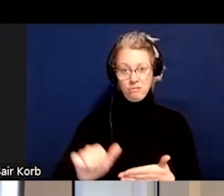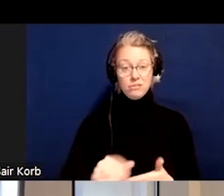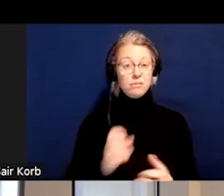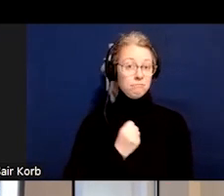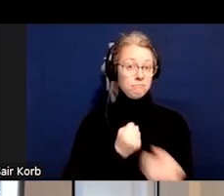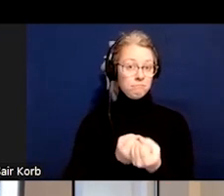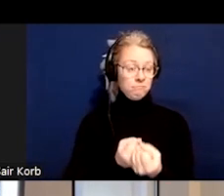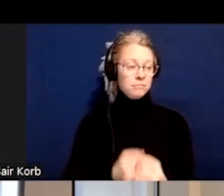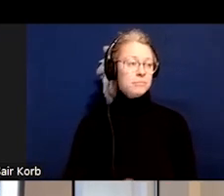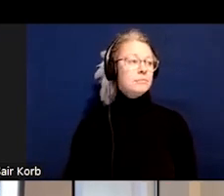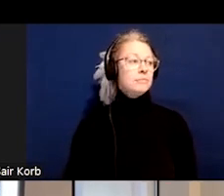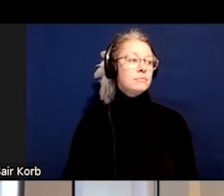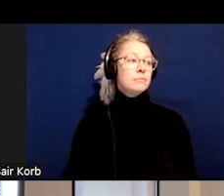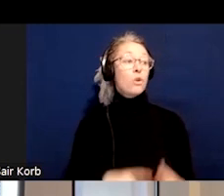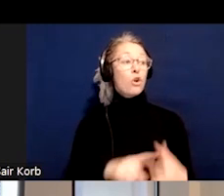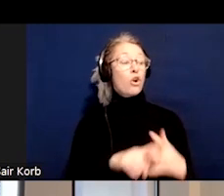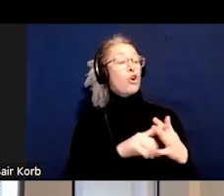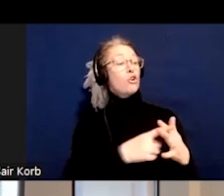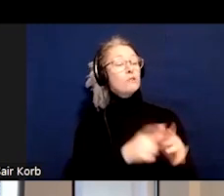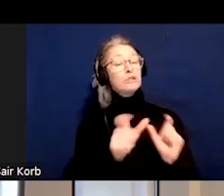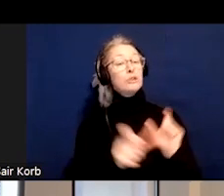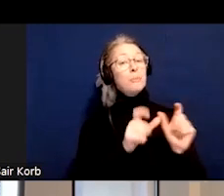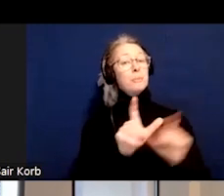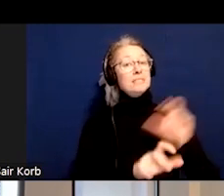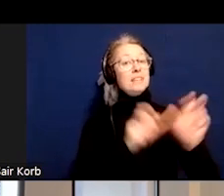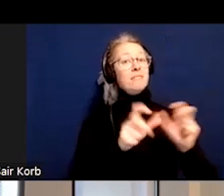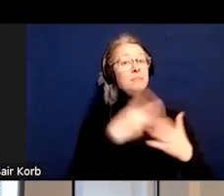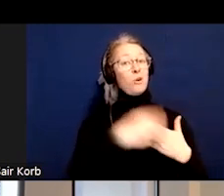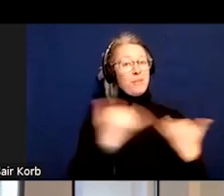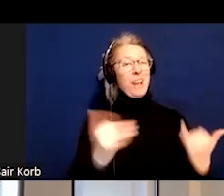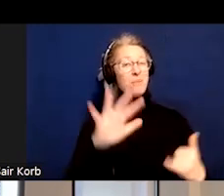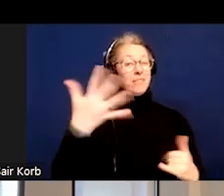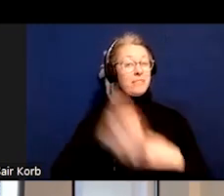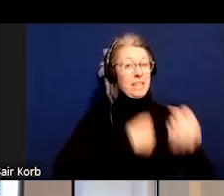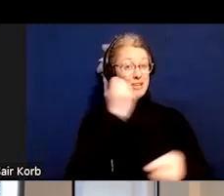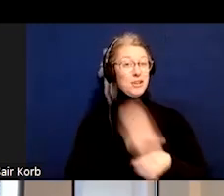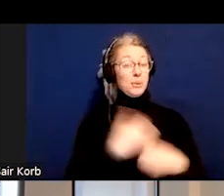The Original Peoples Investment Program is entering its fifth year this year, which is